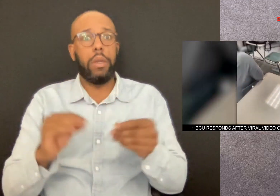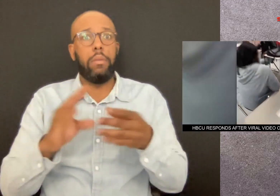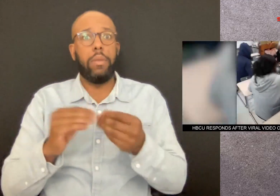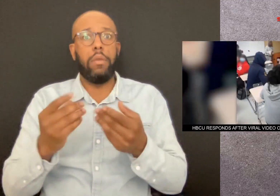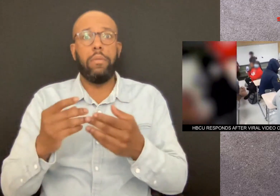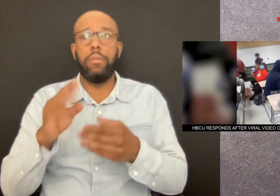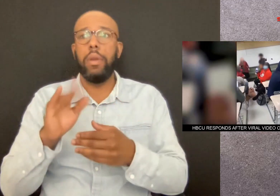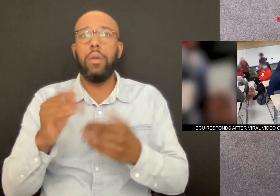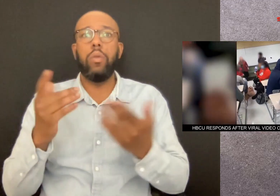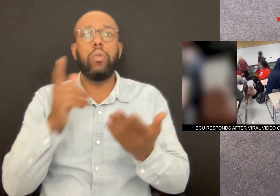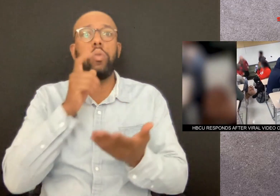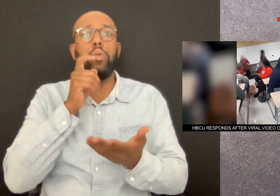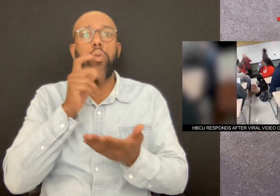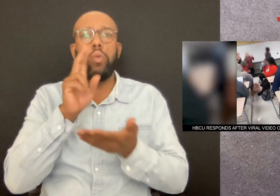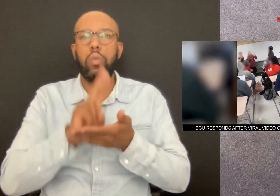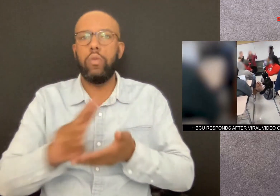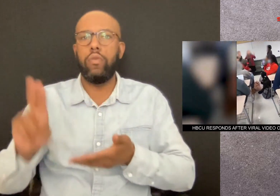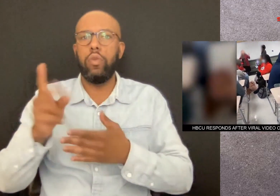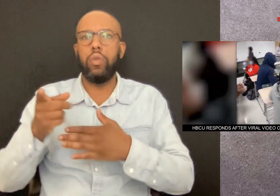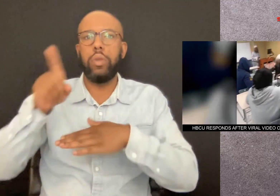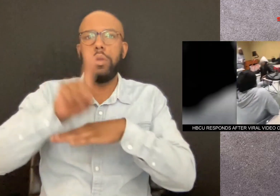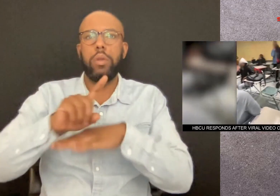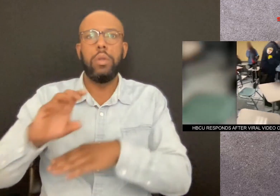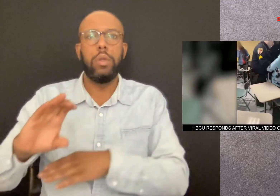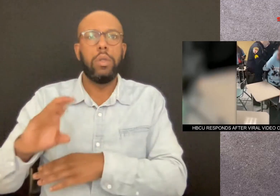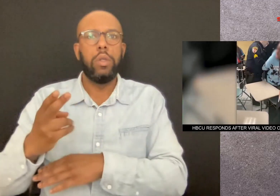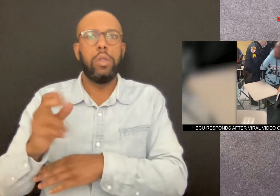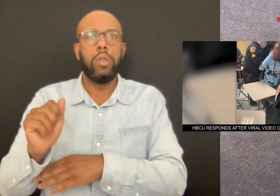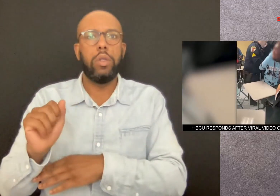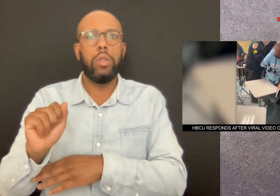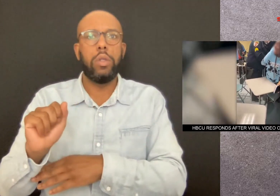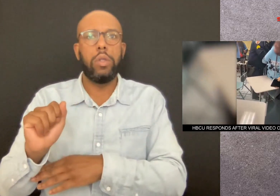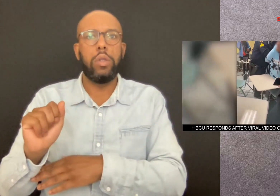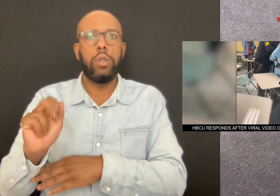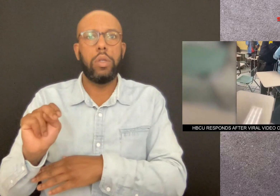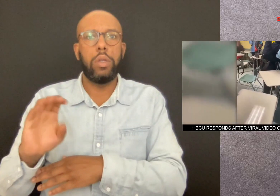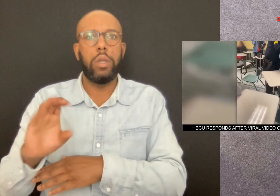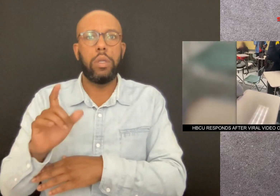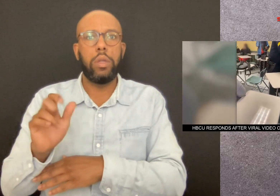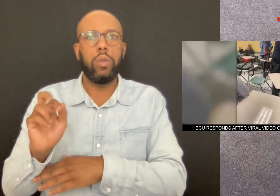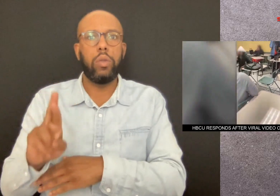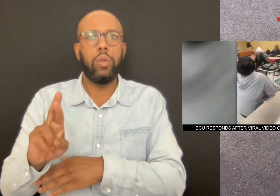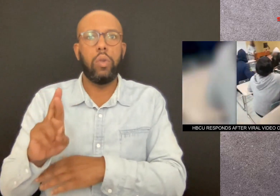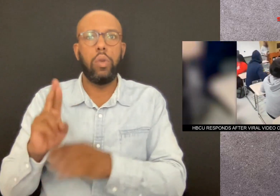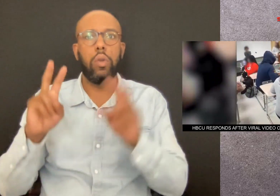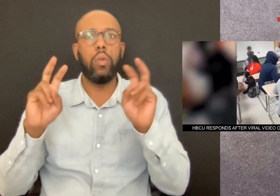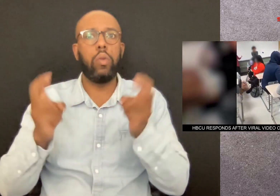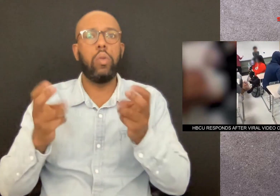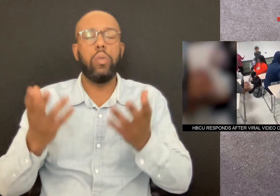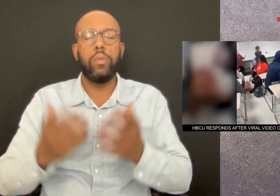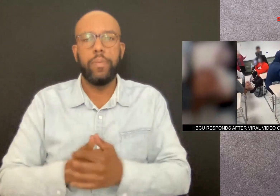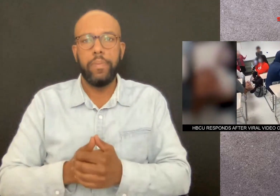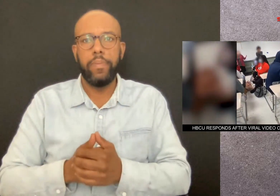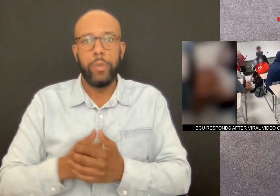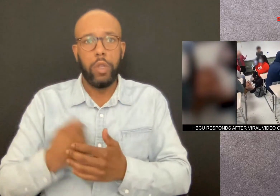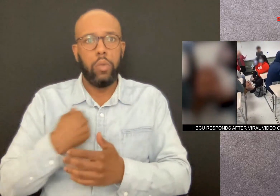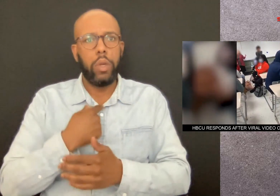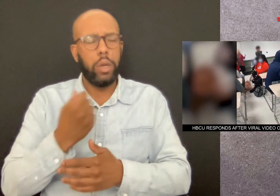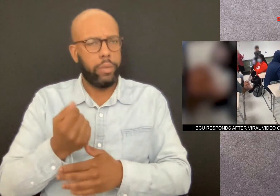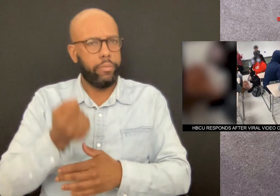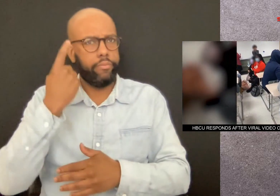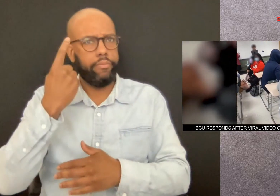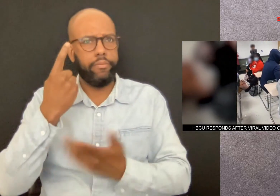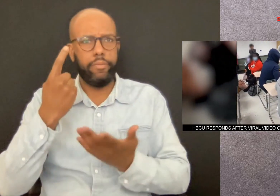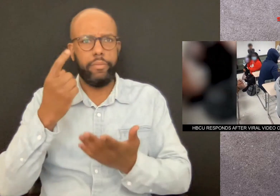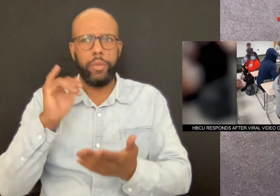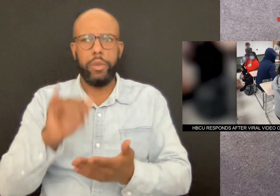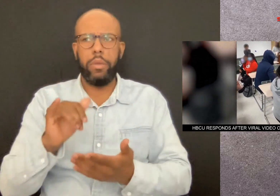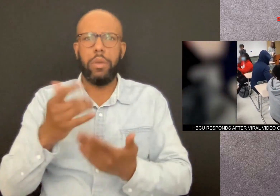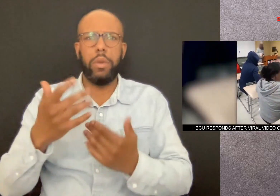in a statement the universities Chancellor said quote we understand that the weaponization of